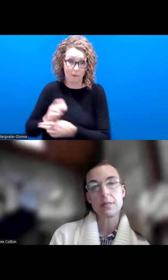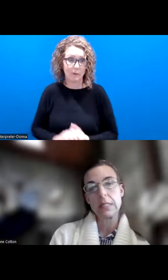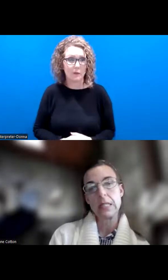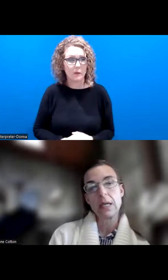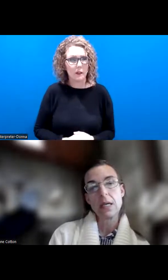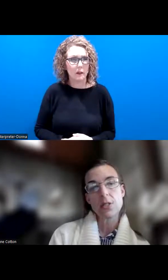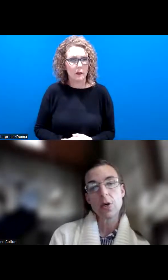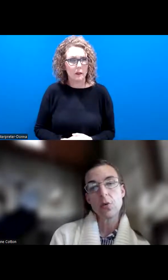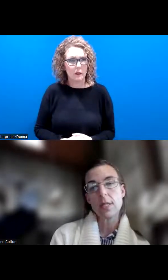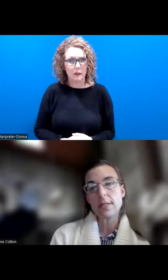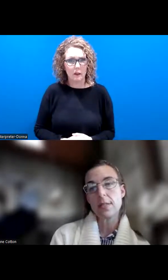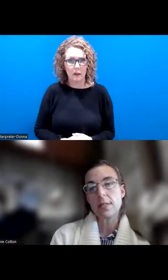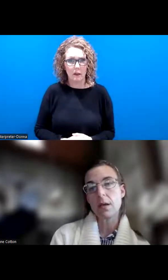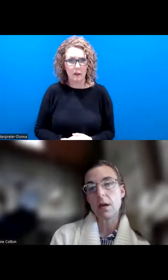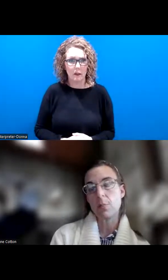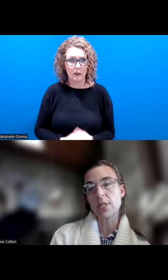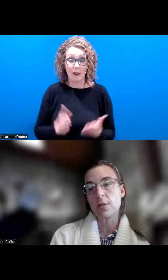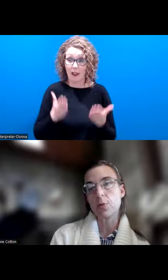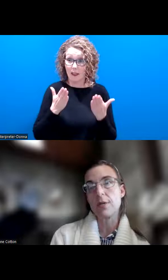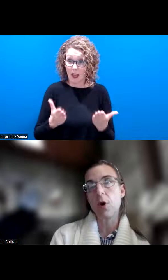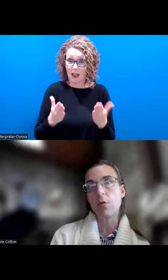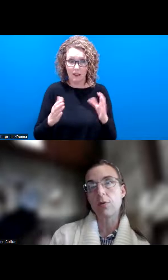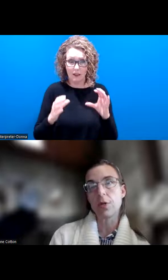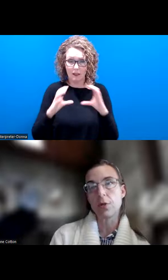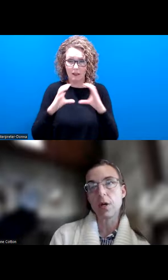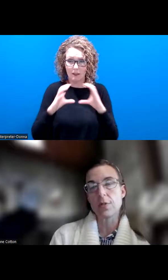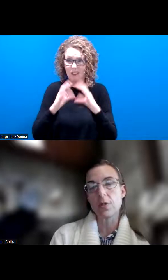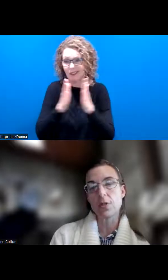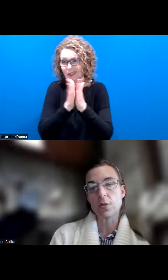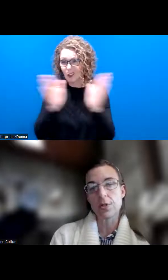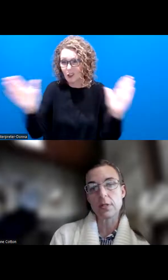we have brought caregiving a long, long ways in the public perception of gain